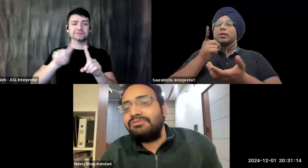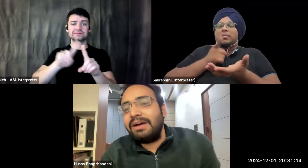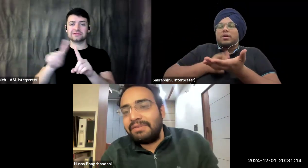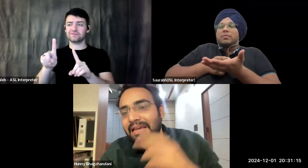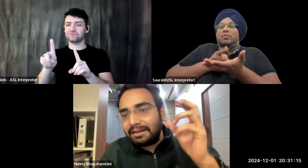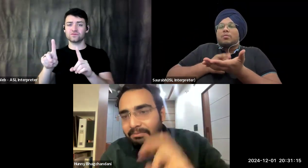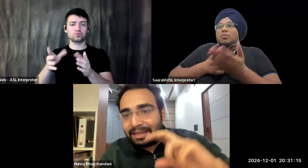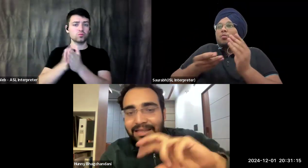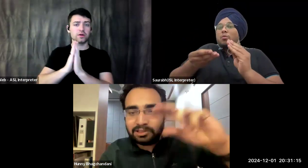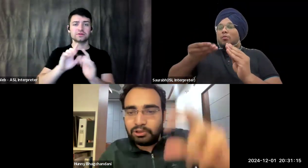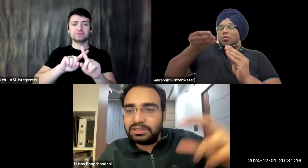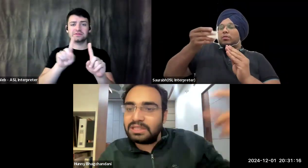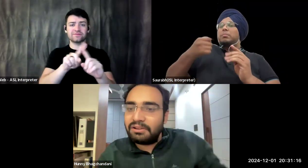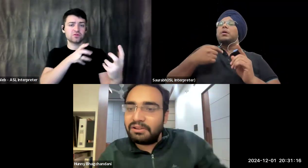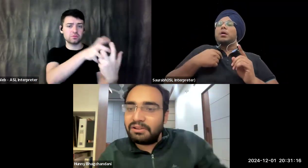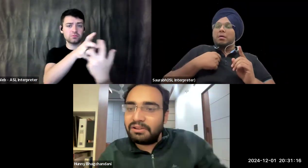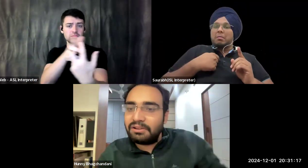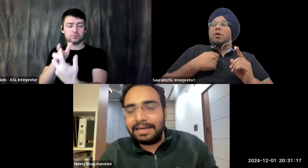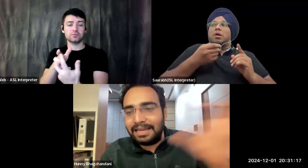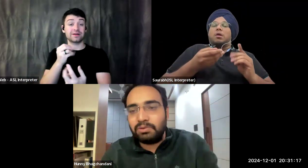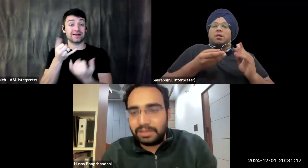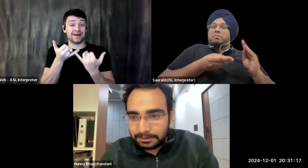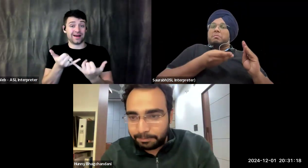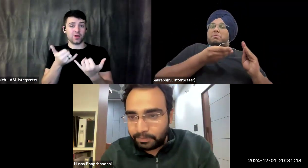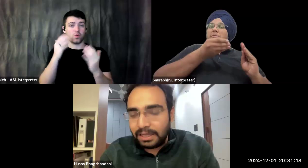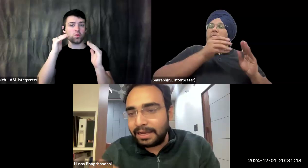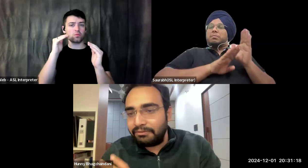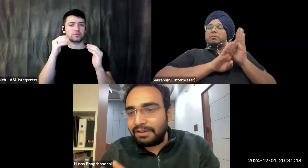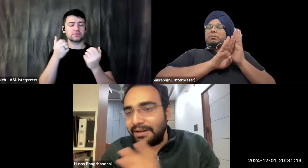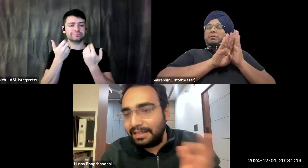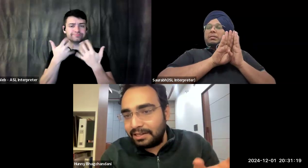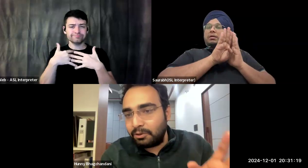And this is why we are making the solutions available and we are getting into this.